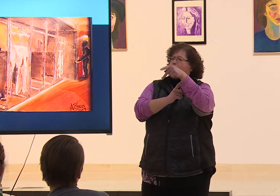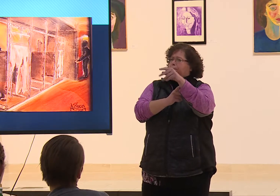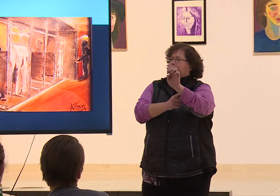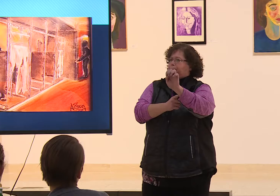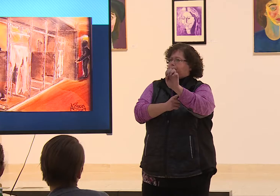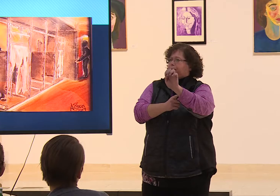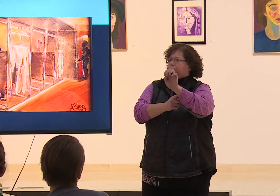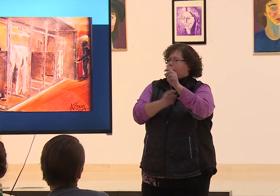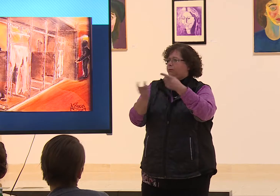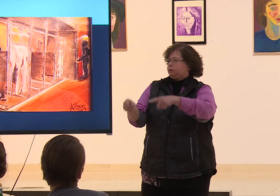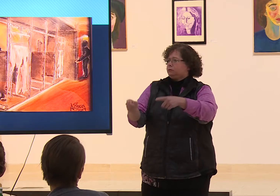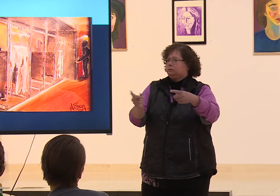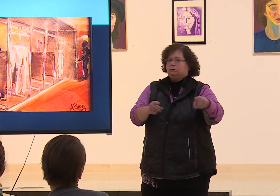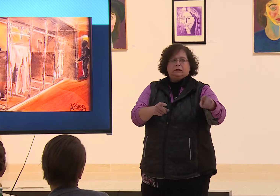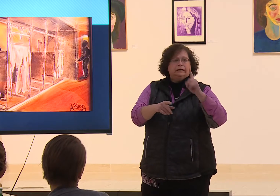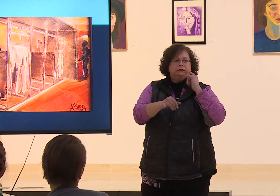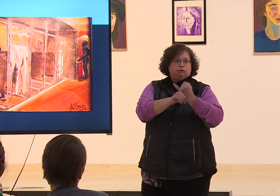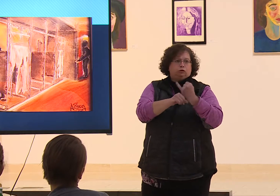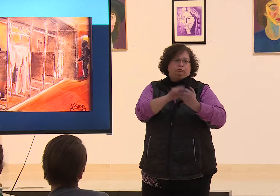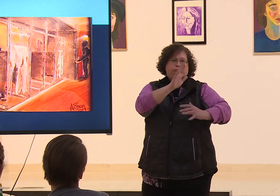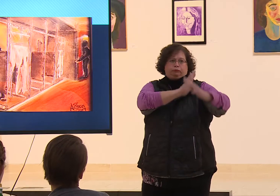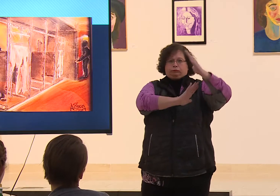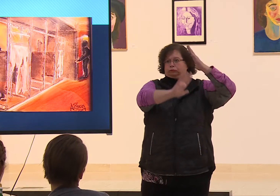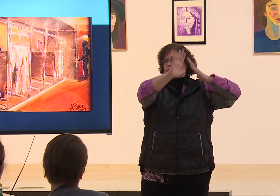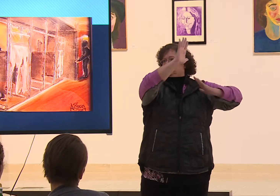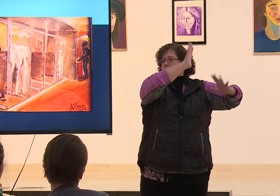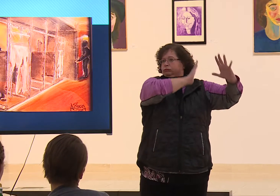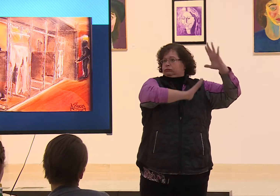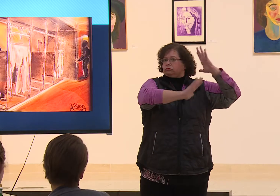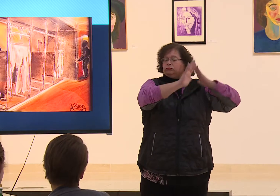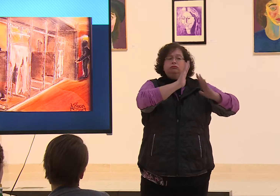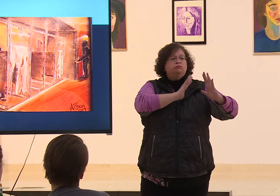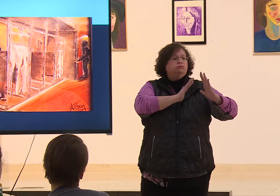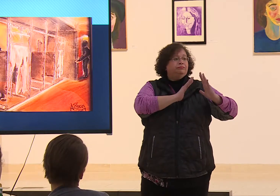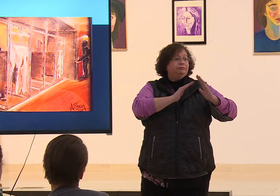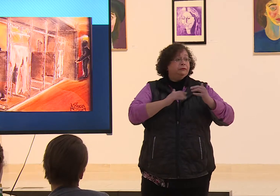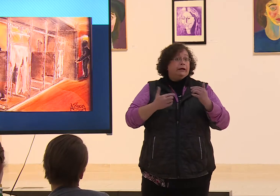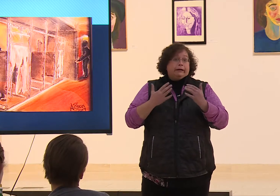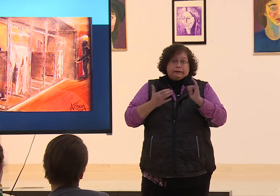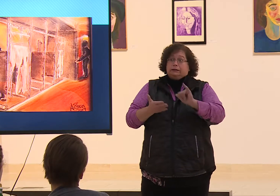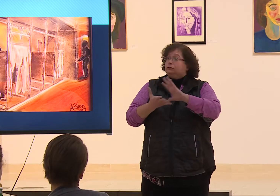There was a lot of rape that happened at the School for the Deaf.